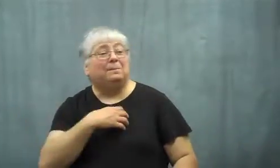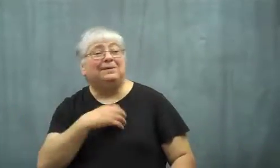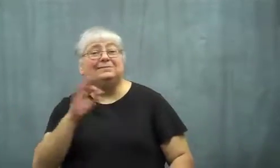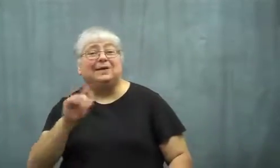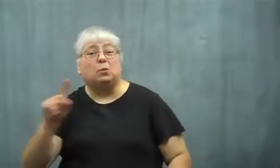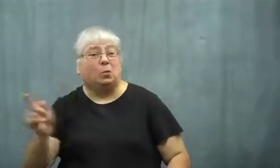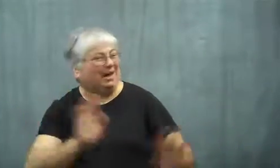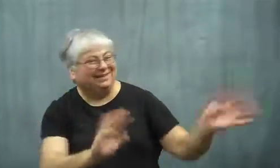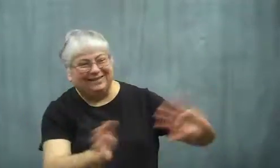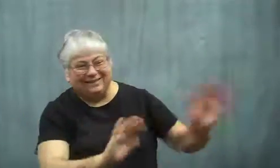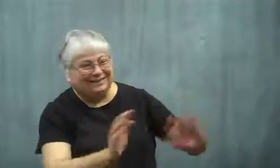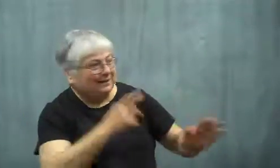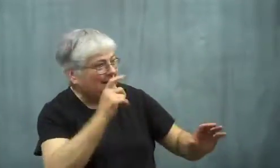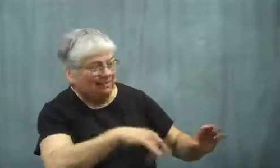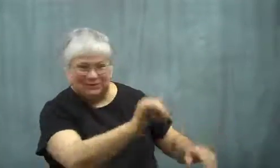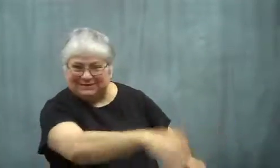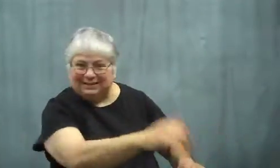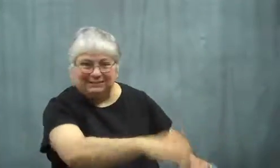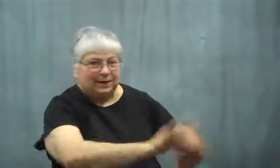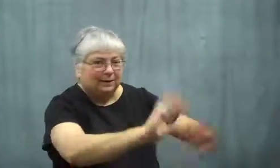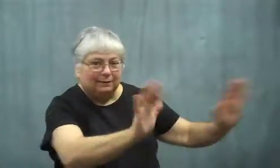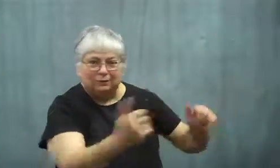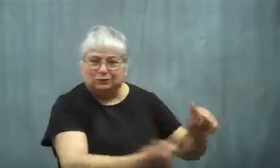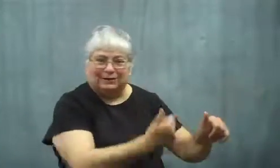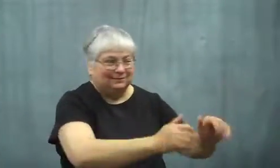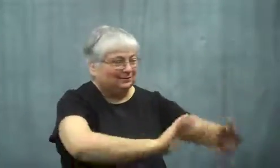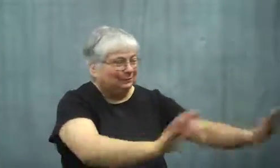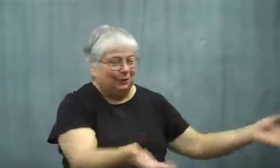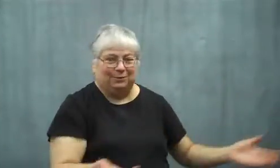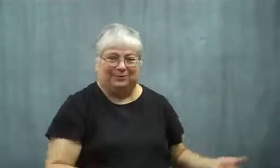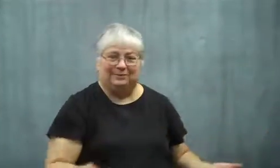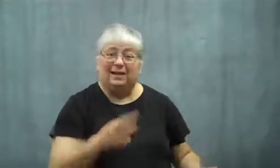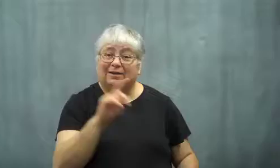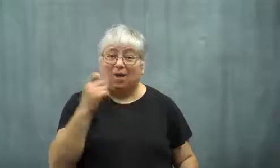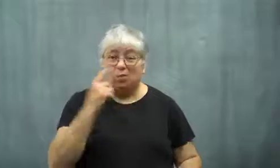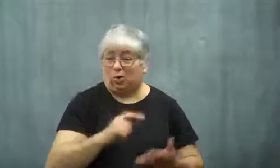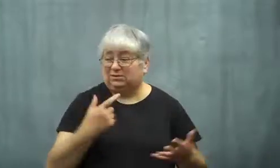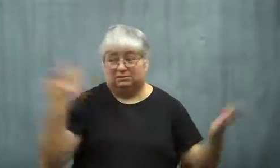The dispatcher told him he didn't need to do that.